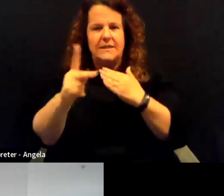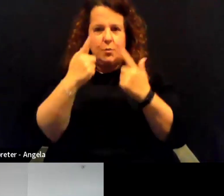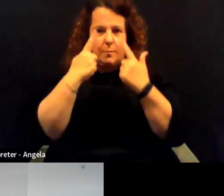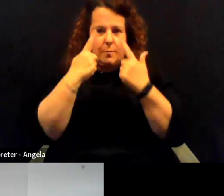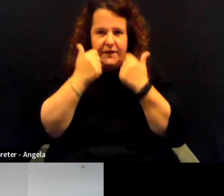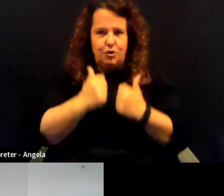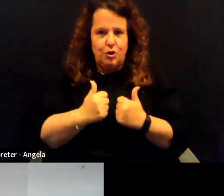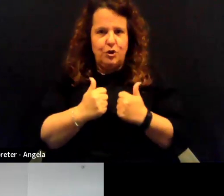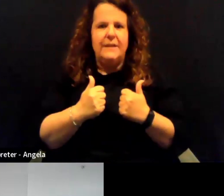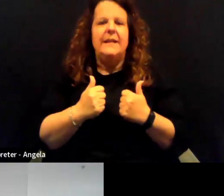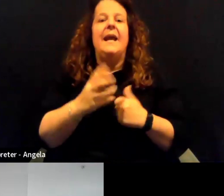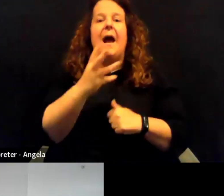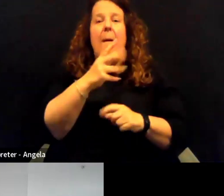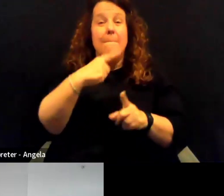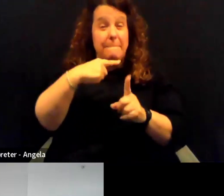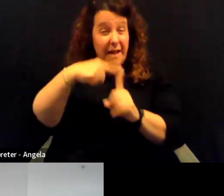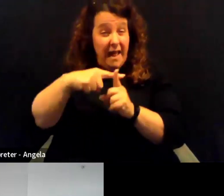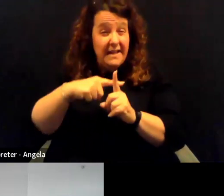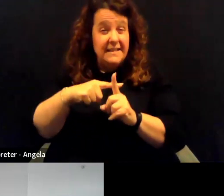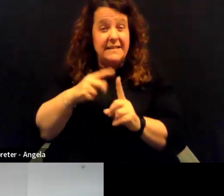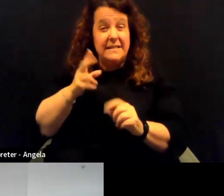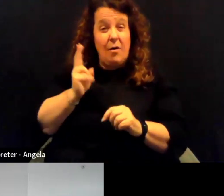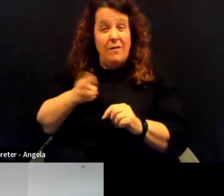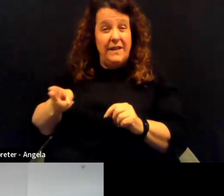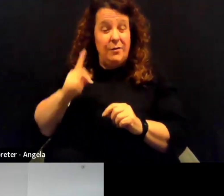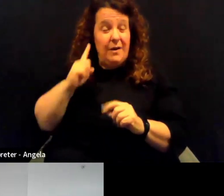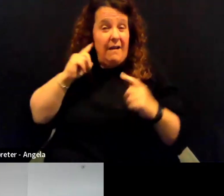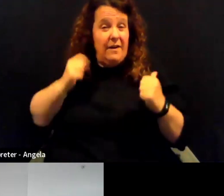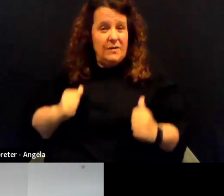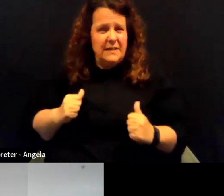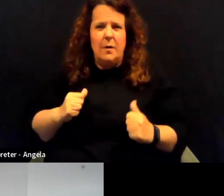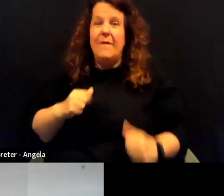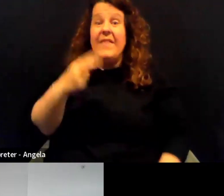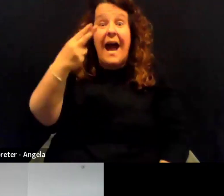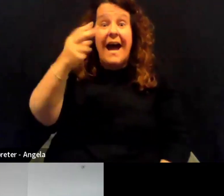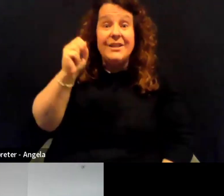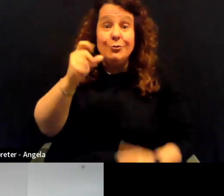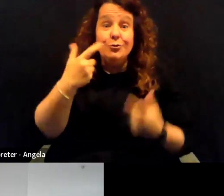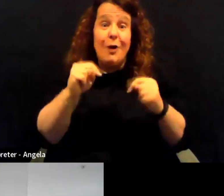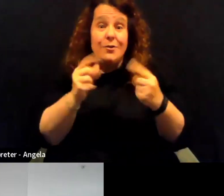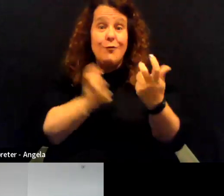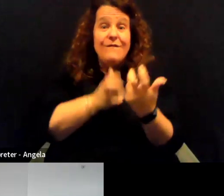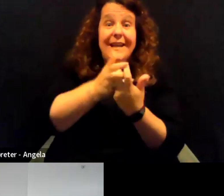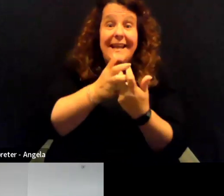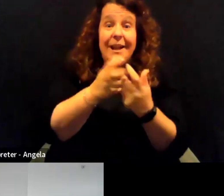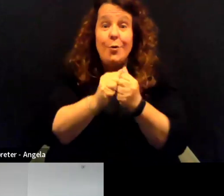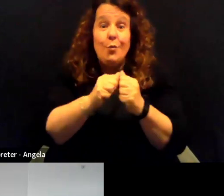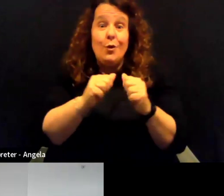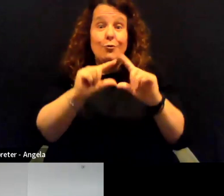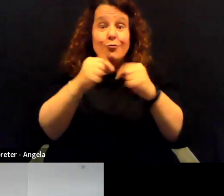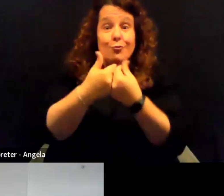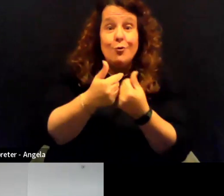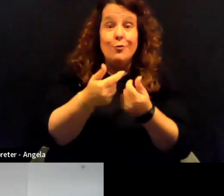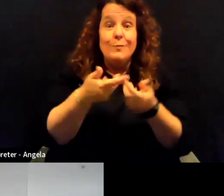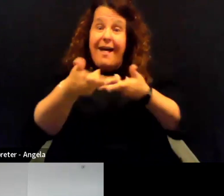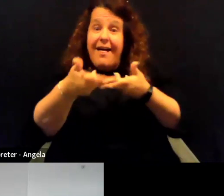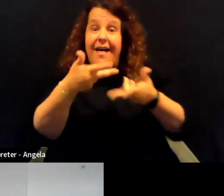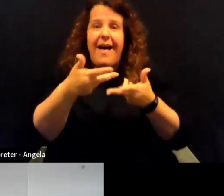to that suffering from hearing loss. So, in the high school setting, Fitting in with different people, having conversations, it was just so hard.